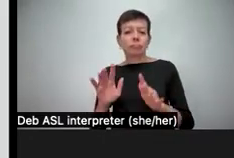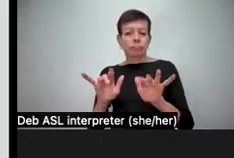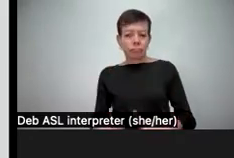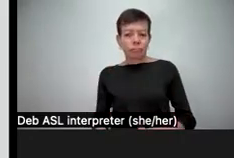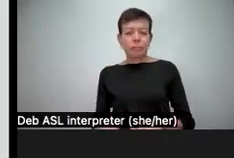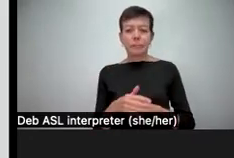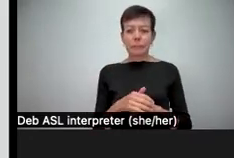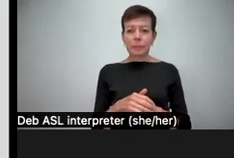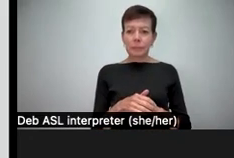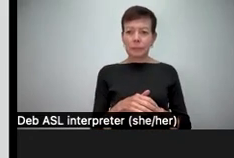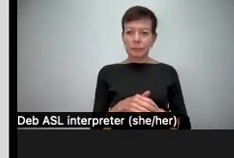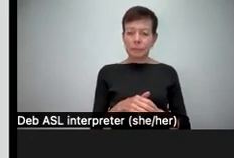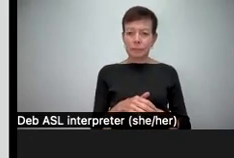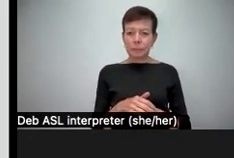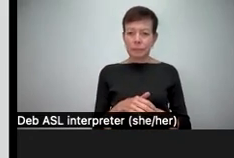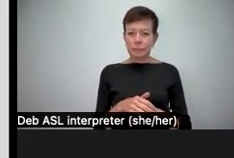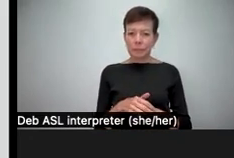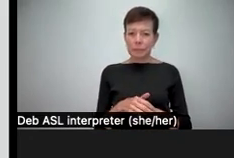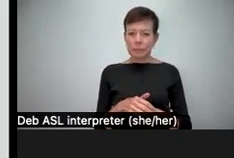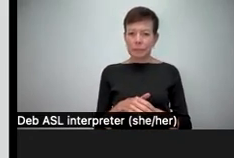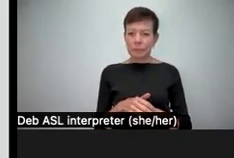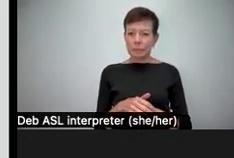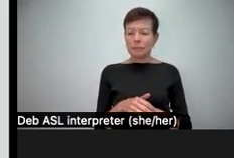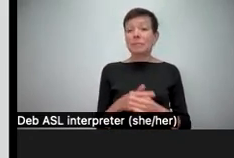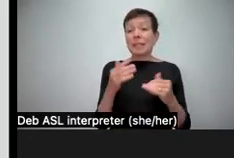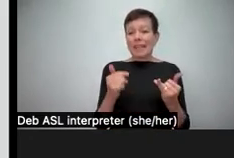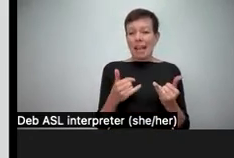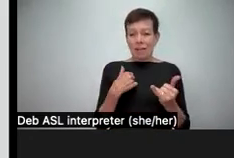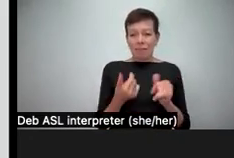So I am going to switch screens.